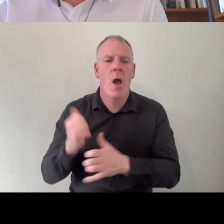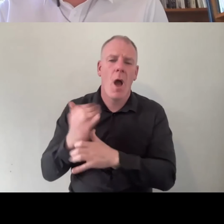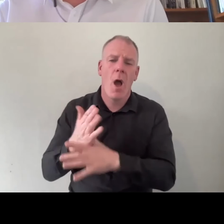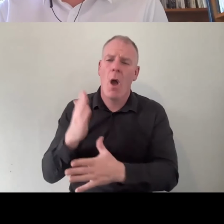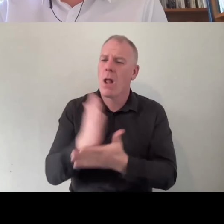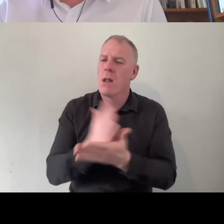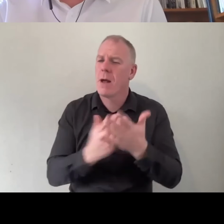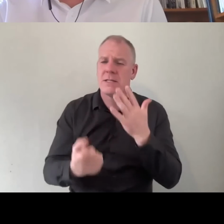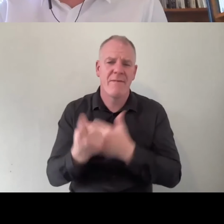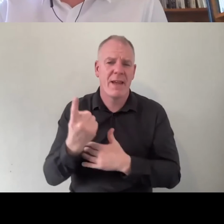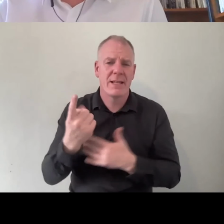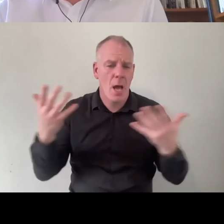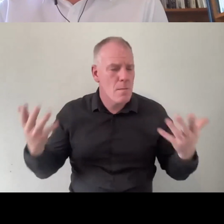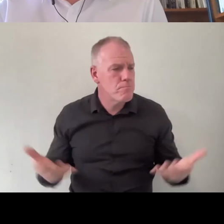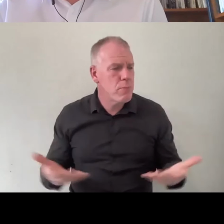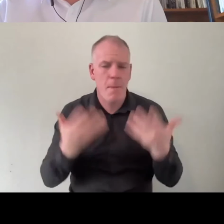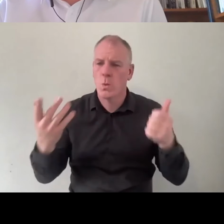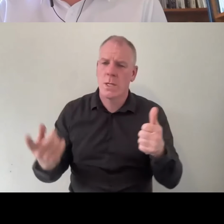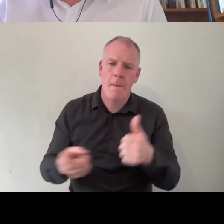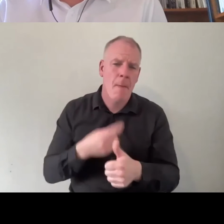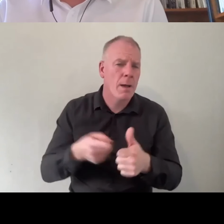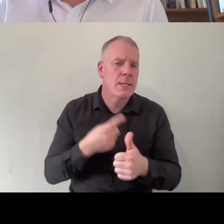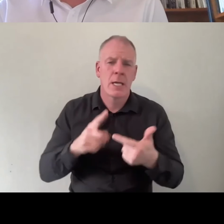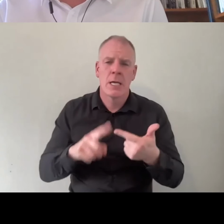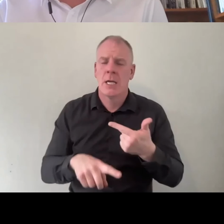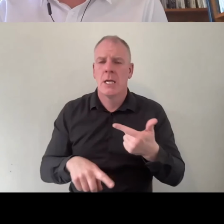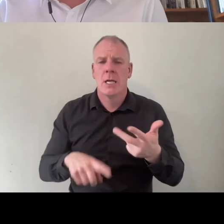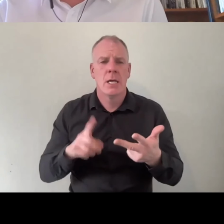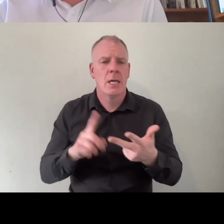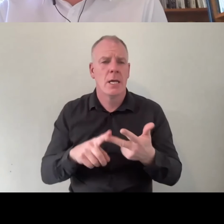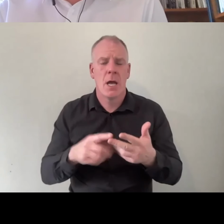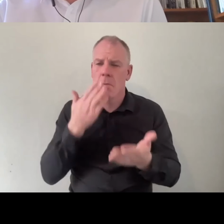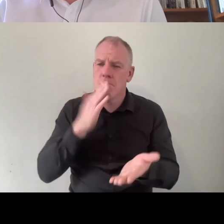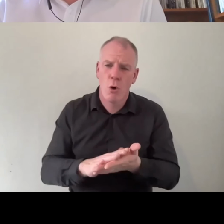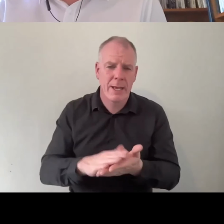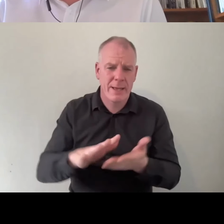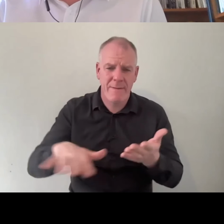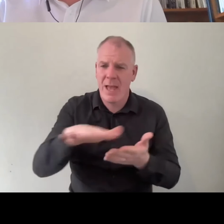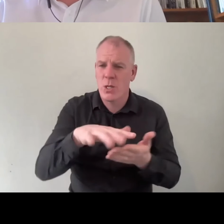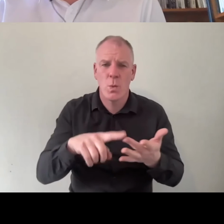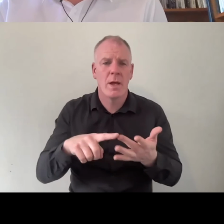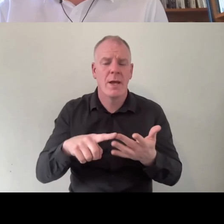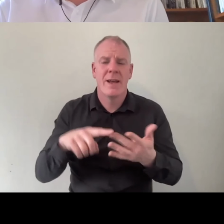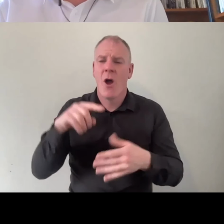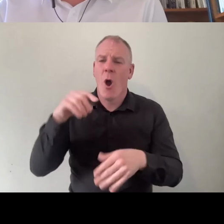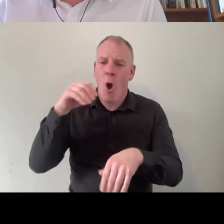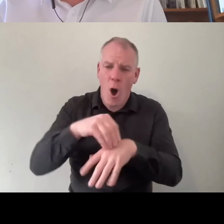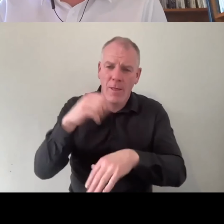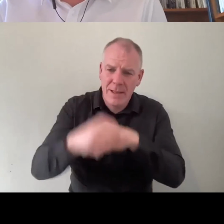It's promotion and marketing, it's booking the venue, it's on the day of the event and it's follow-up feedback.